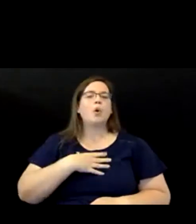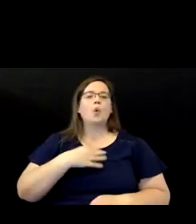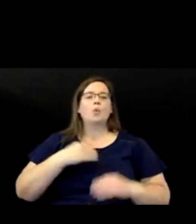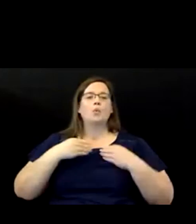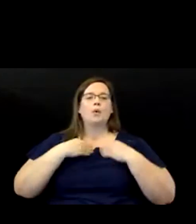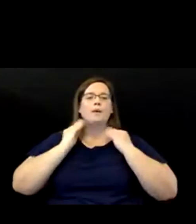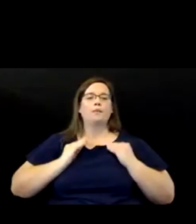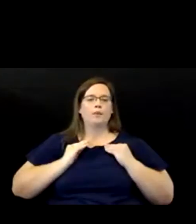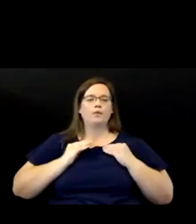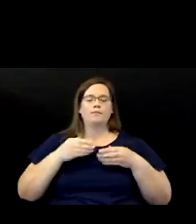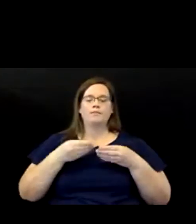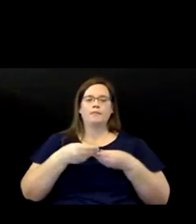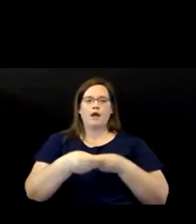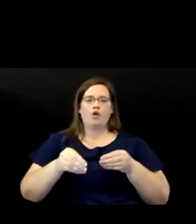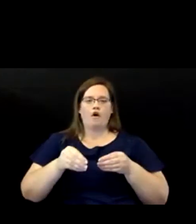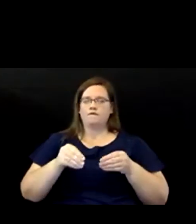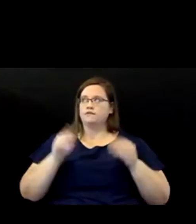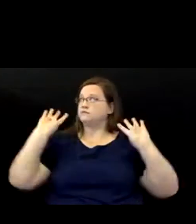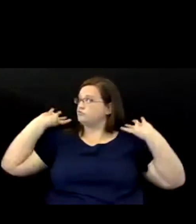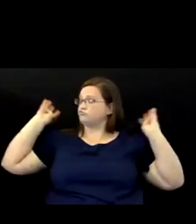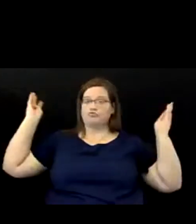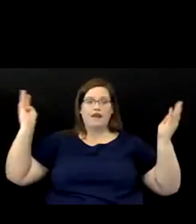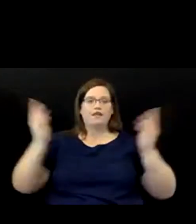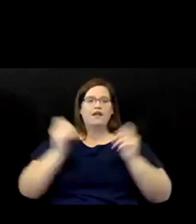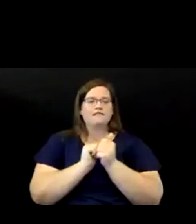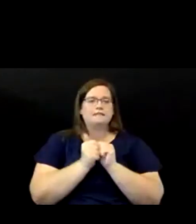in my office surrounded by sports paraphernalia from the